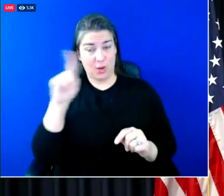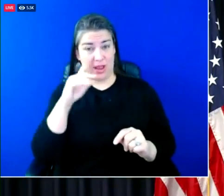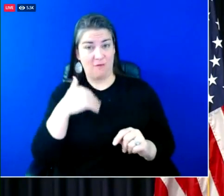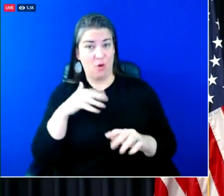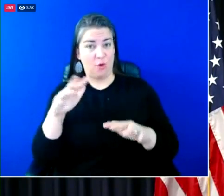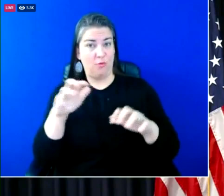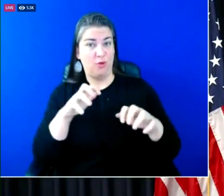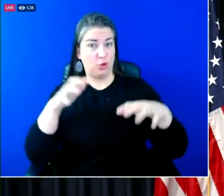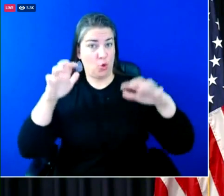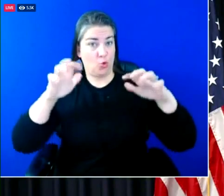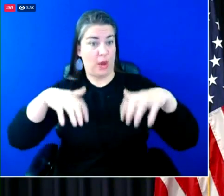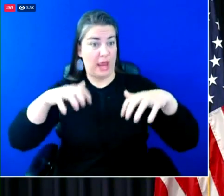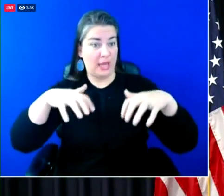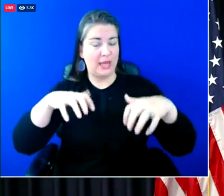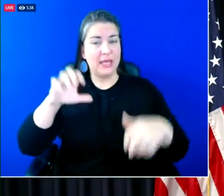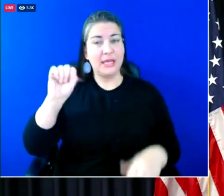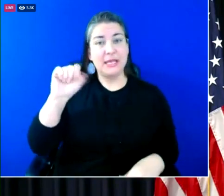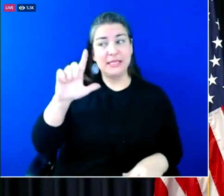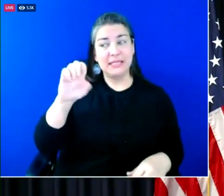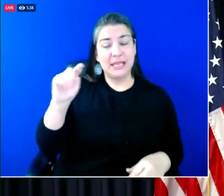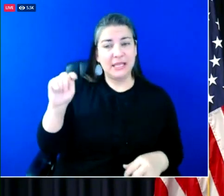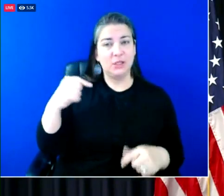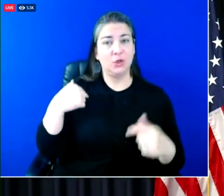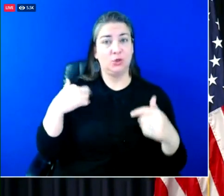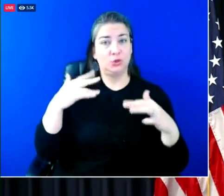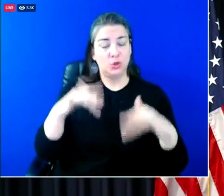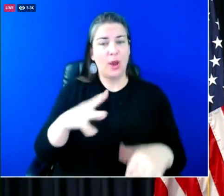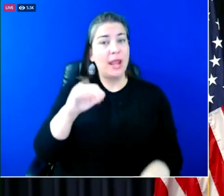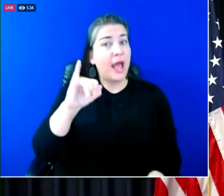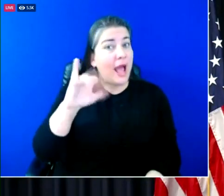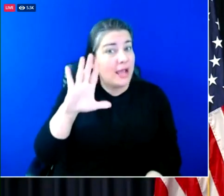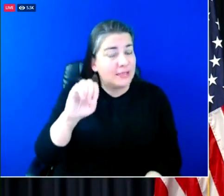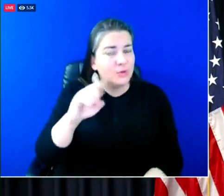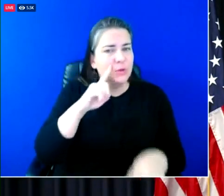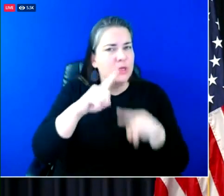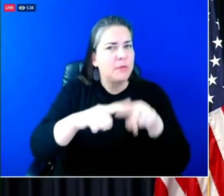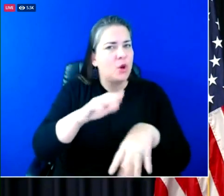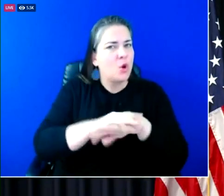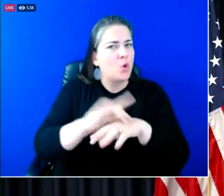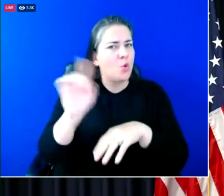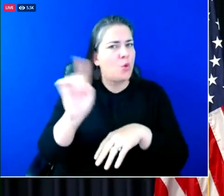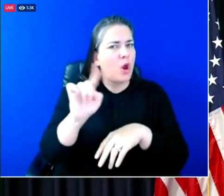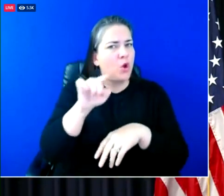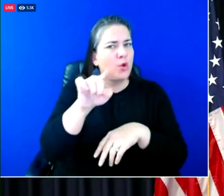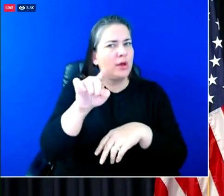sleet, snow and ice, depending on which area of Kentucky you reside in. We